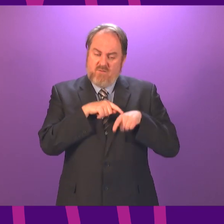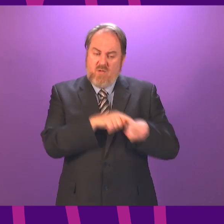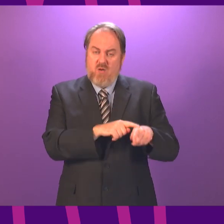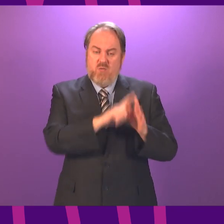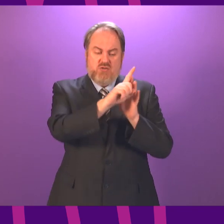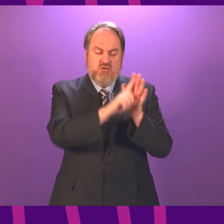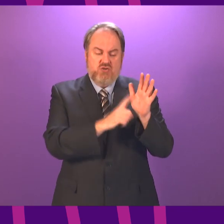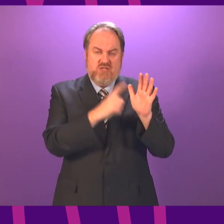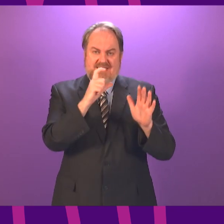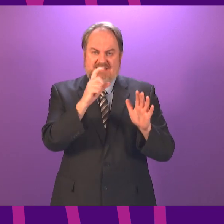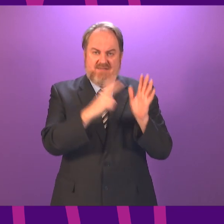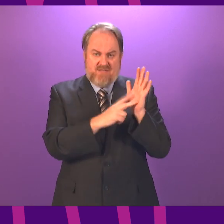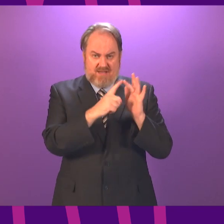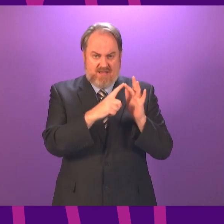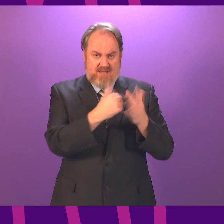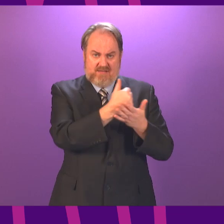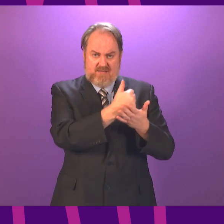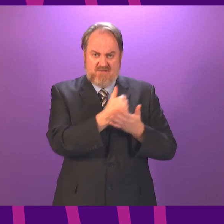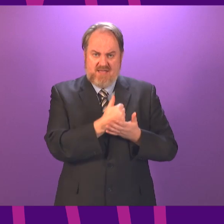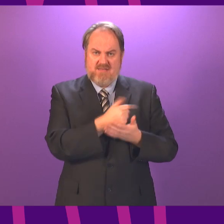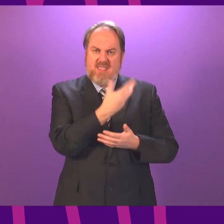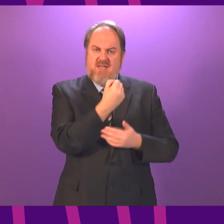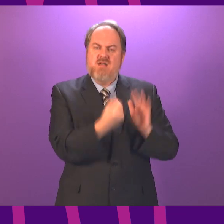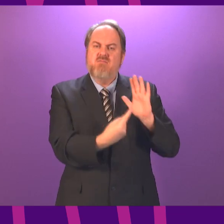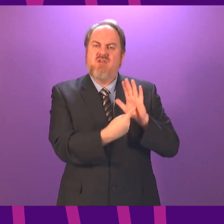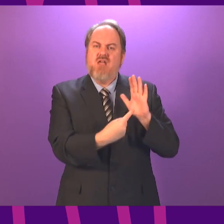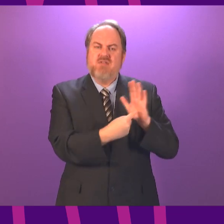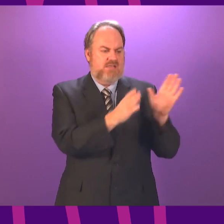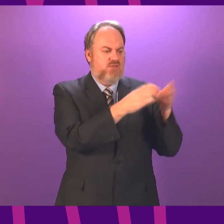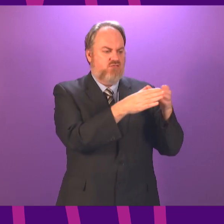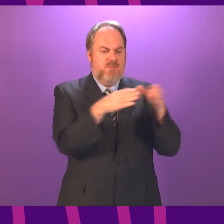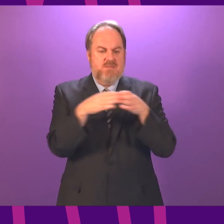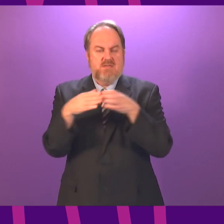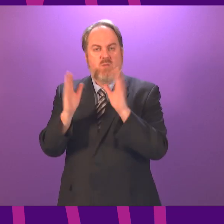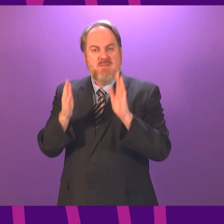process of vaccinating the JCVI priority list. We hope that we can complete that as soon